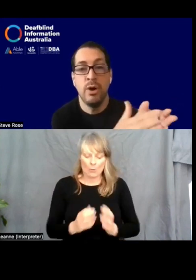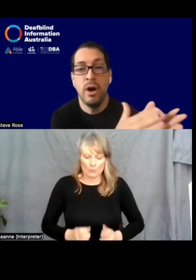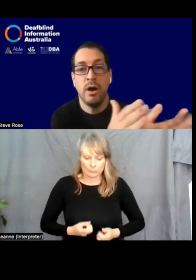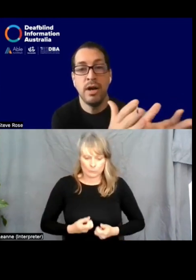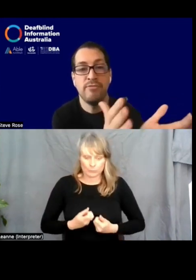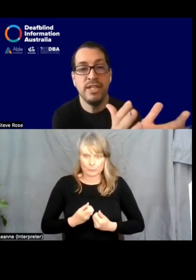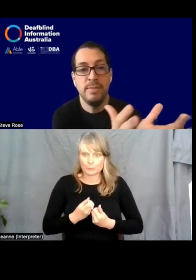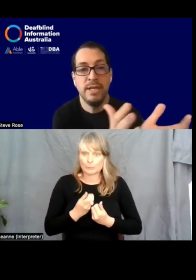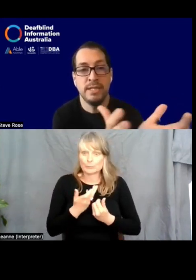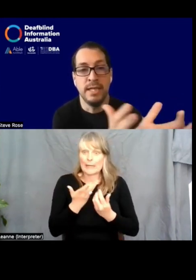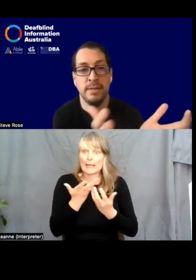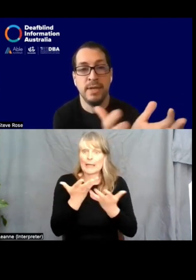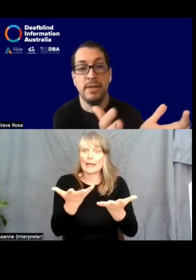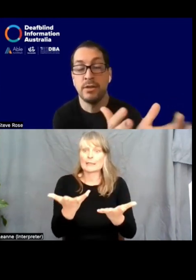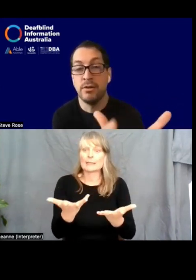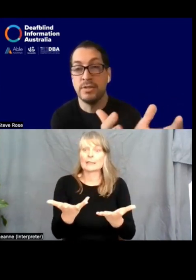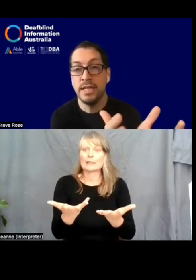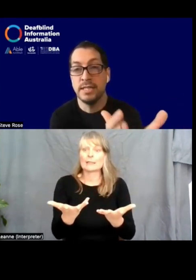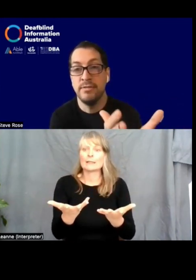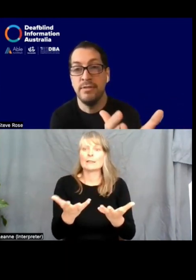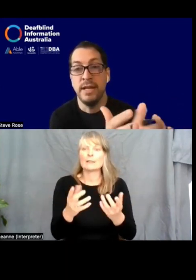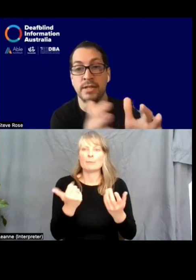high readability, in the context of an event.